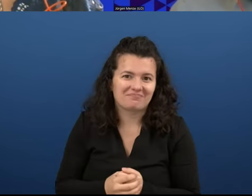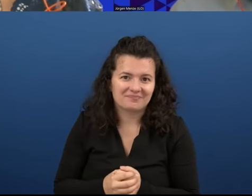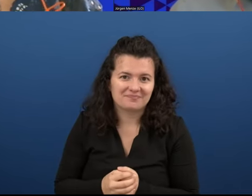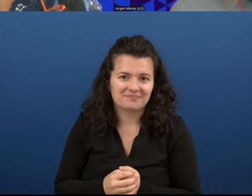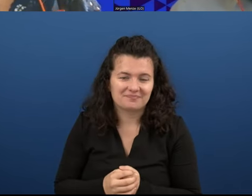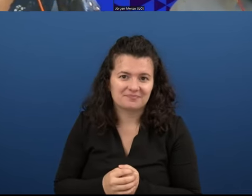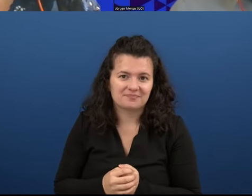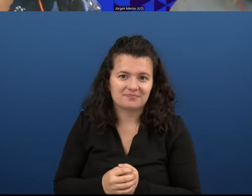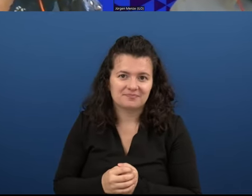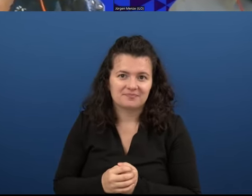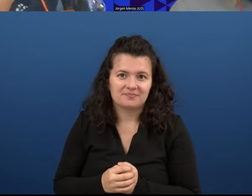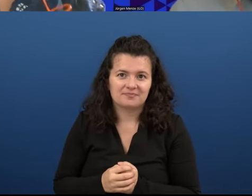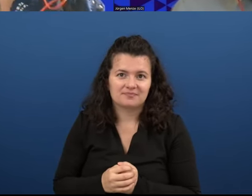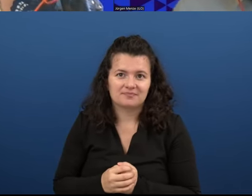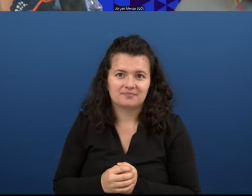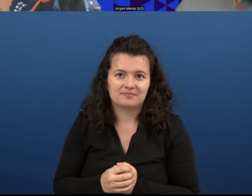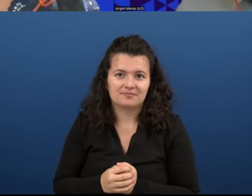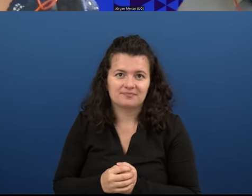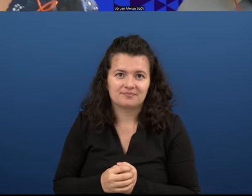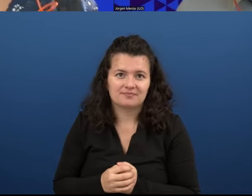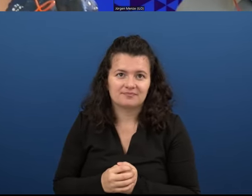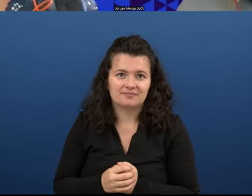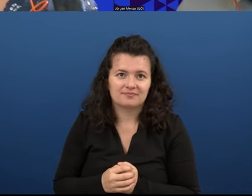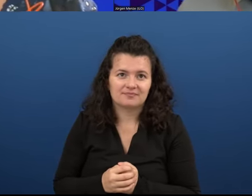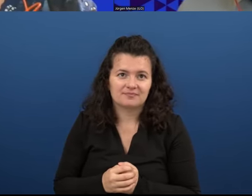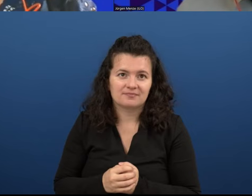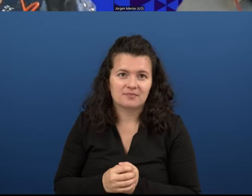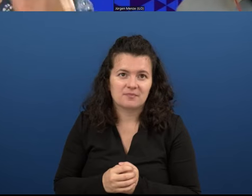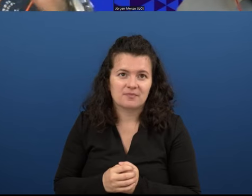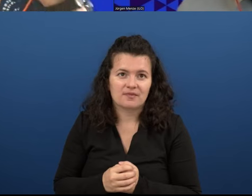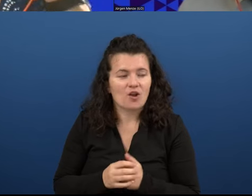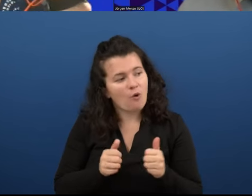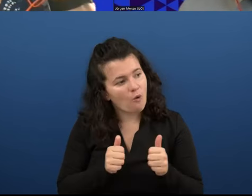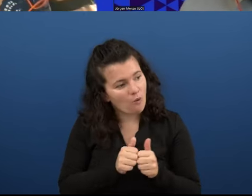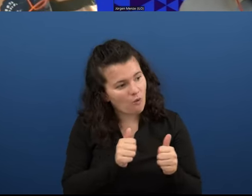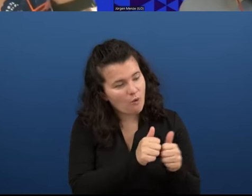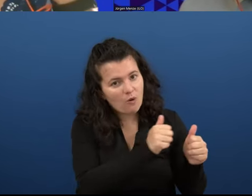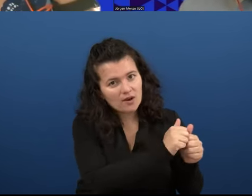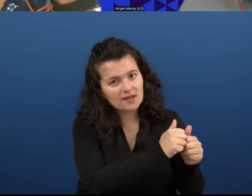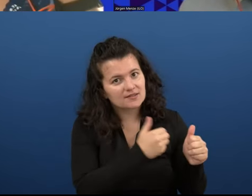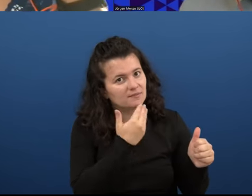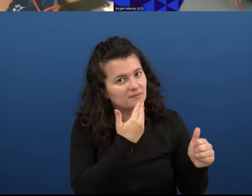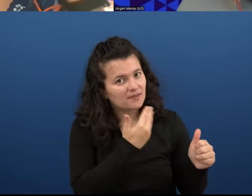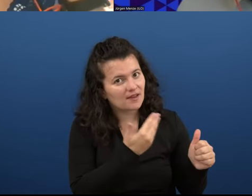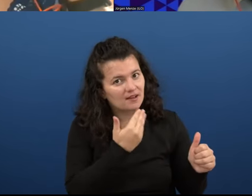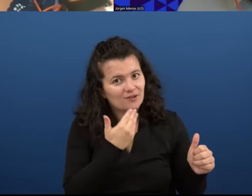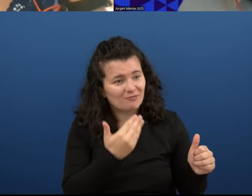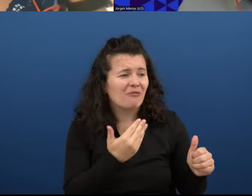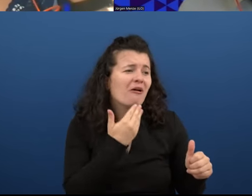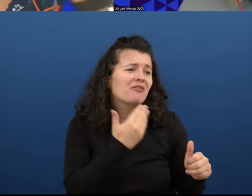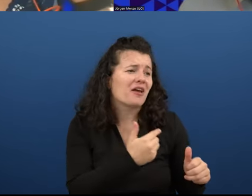11:27:20 in McCulloch chemo EQ, Hulu. 11:27:24 Set Cisco messy at to add to.